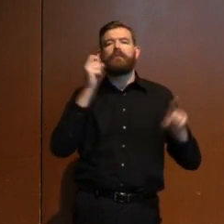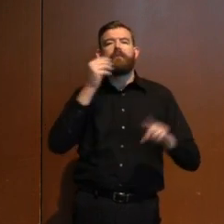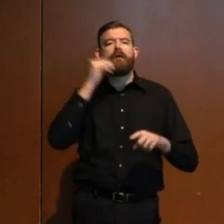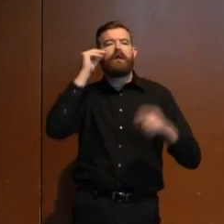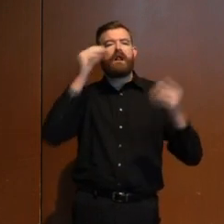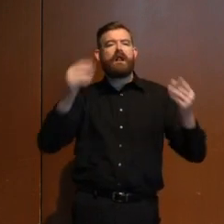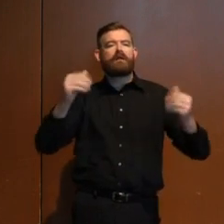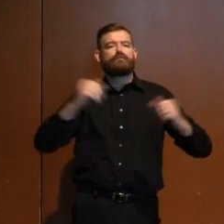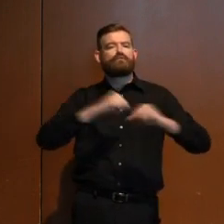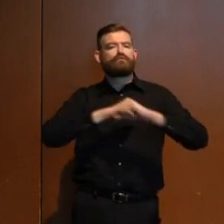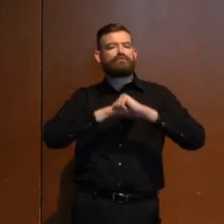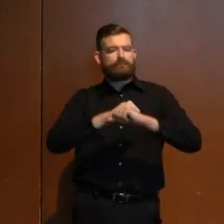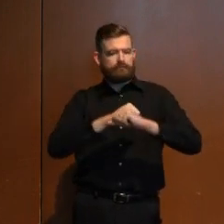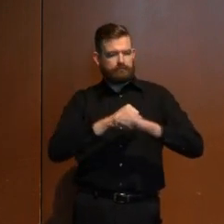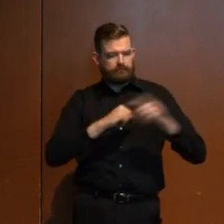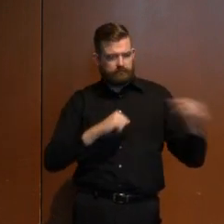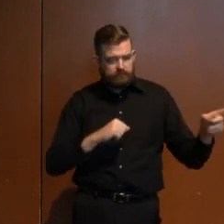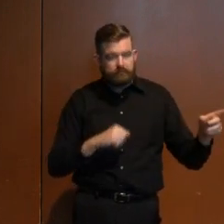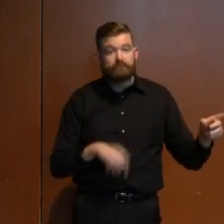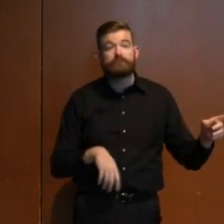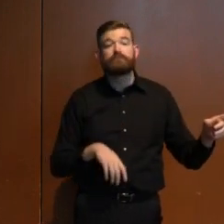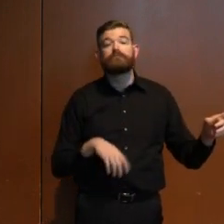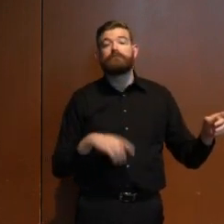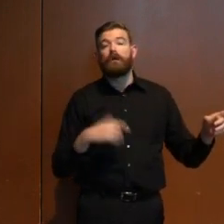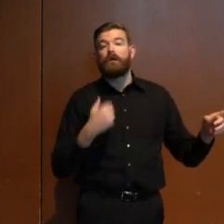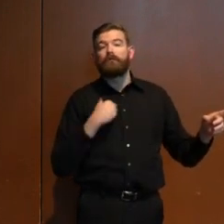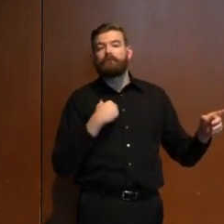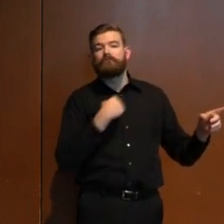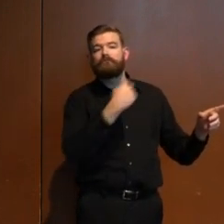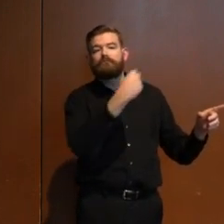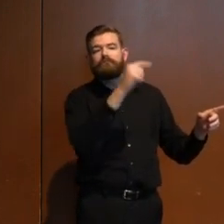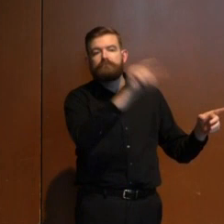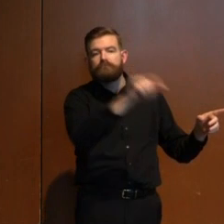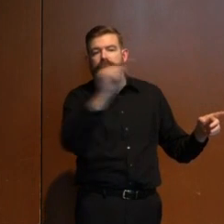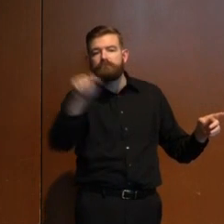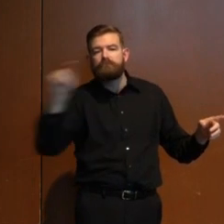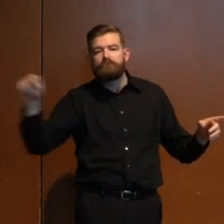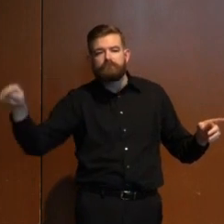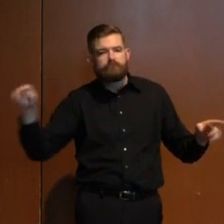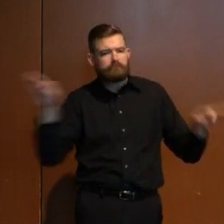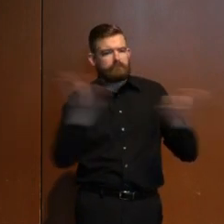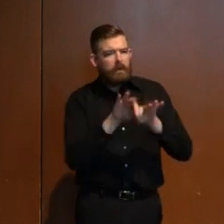HERE. I'M HONORED IN THE TPROPBLT ROW